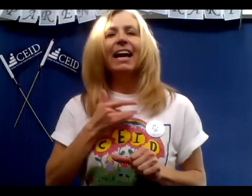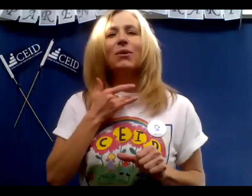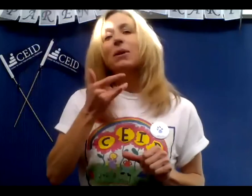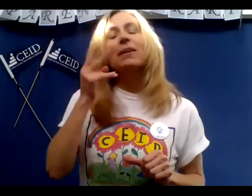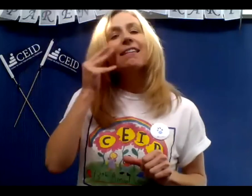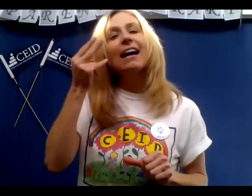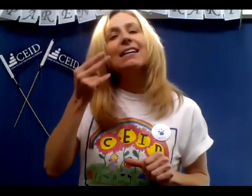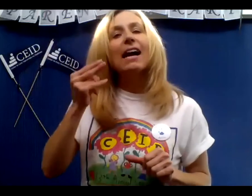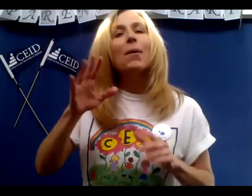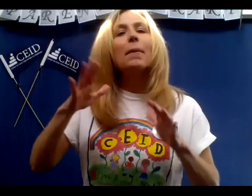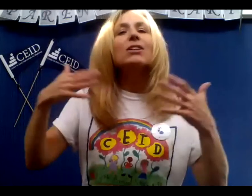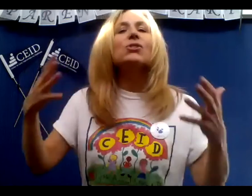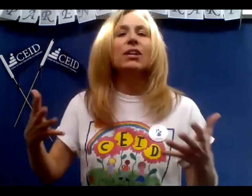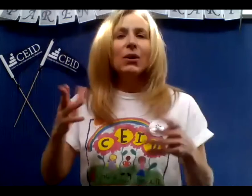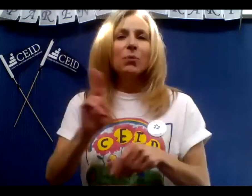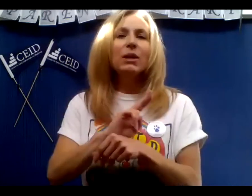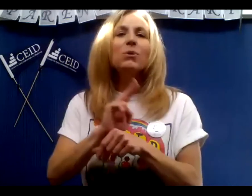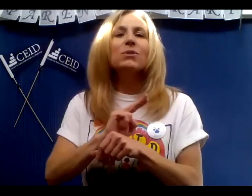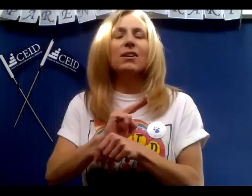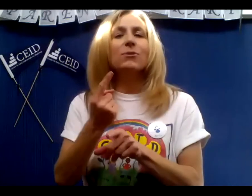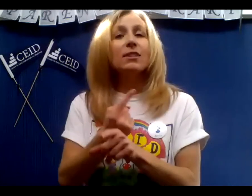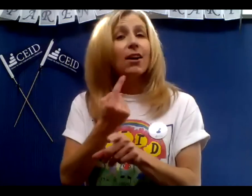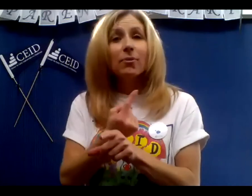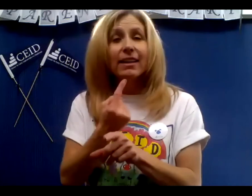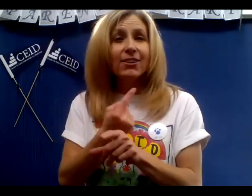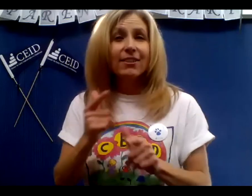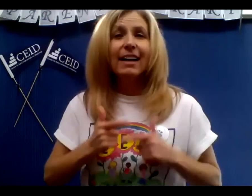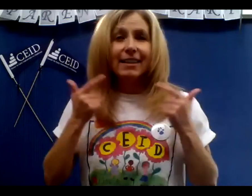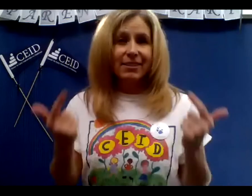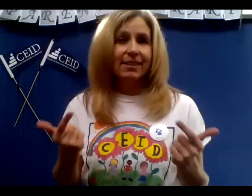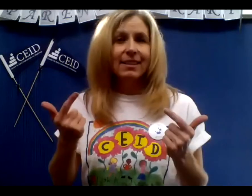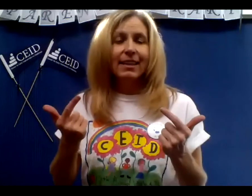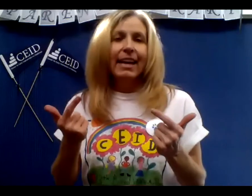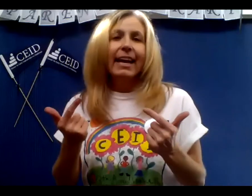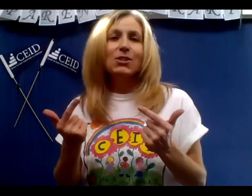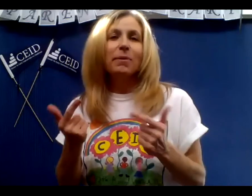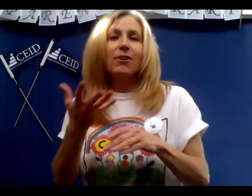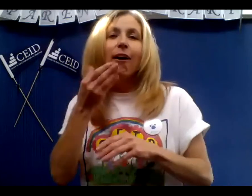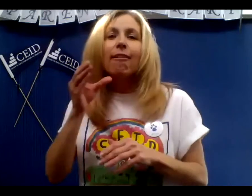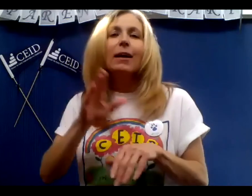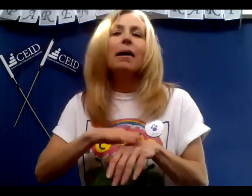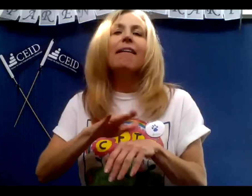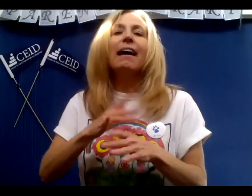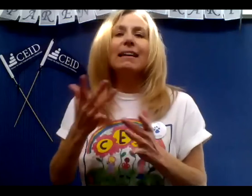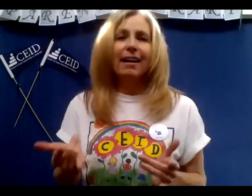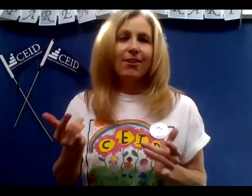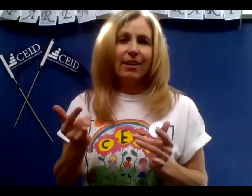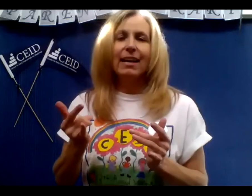and we realize how much we use those in our regular lives. And so we are calling upon that now,